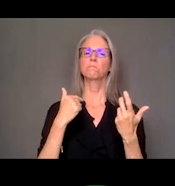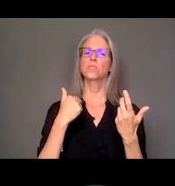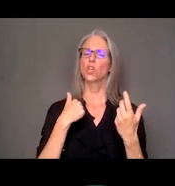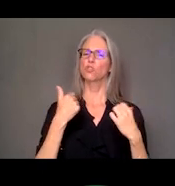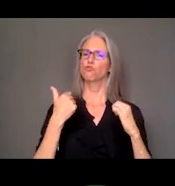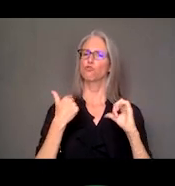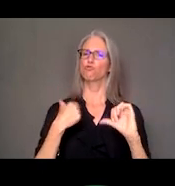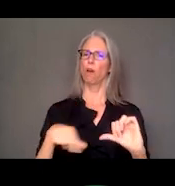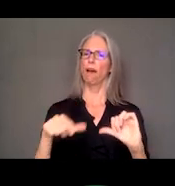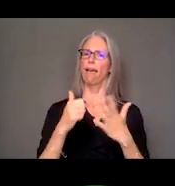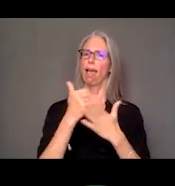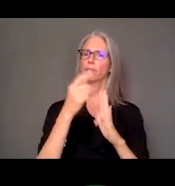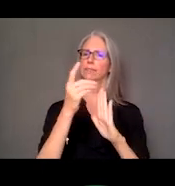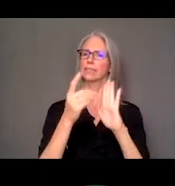to my students.